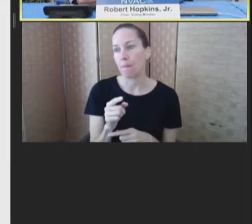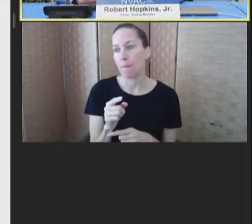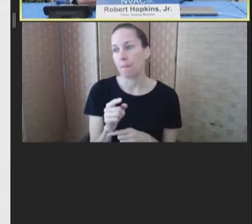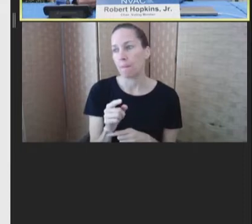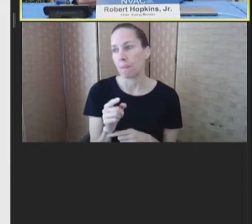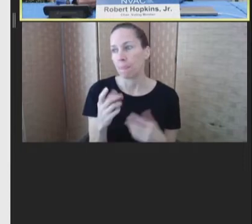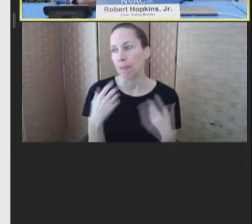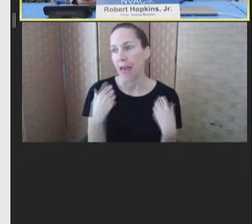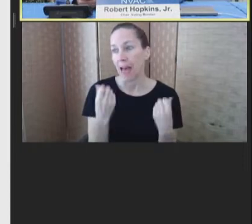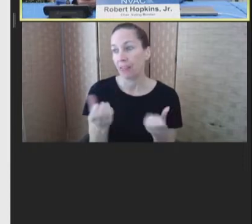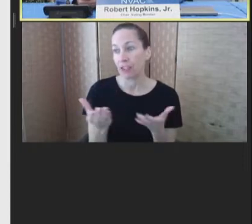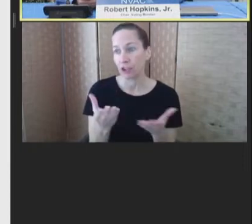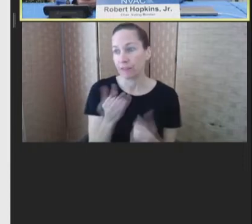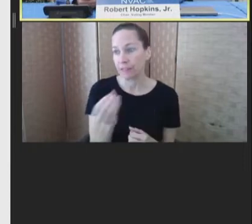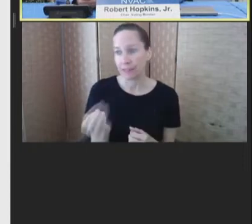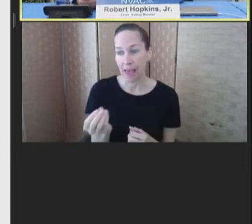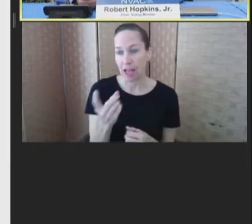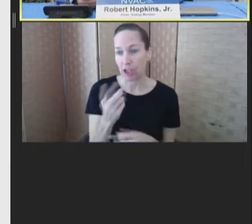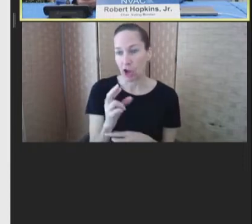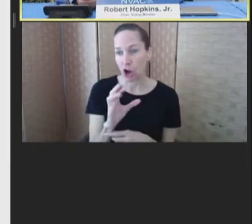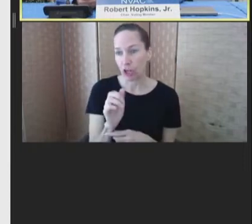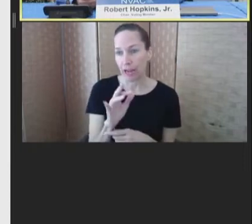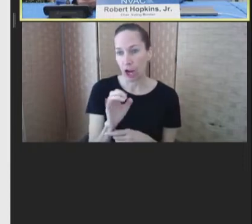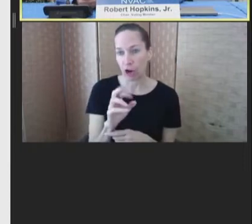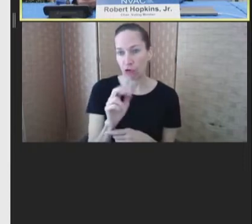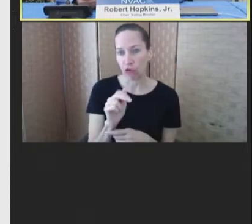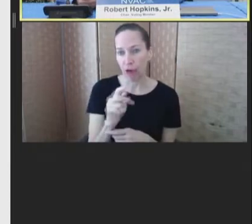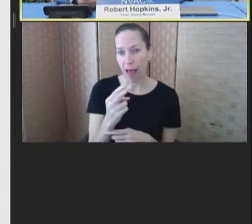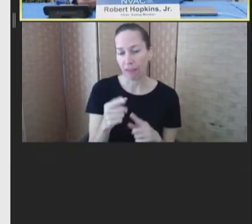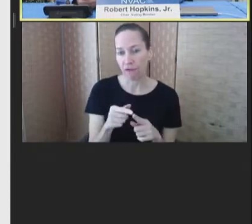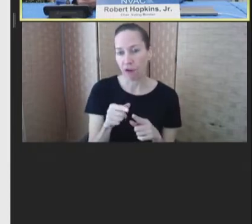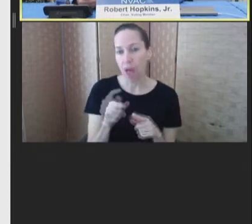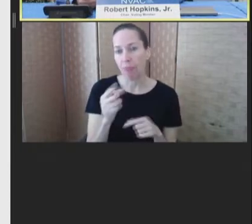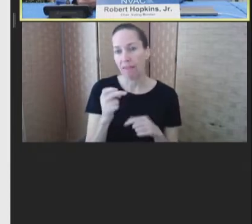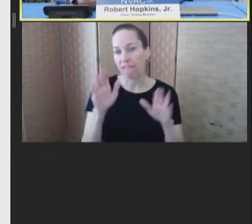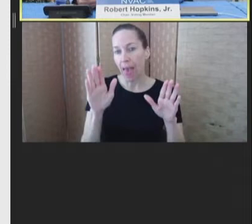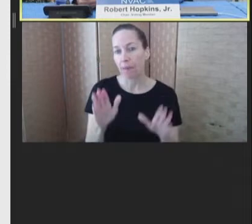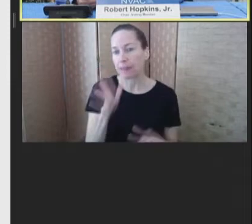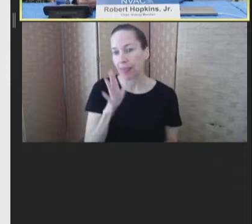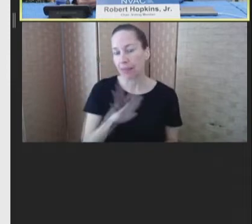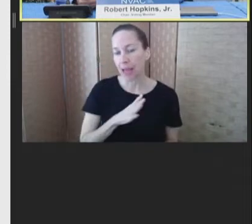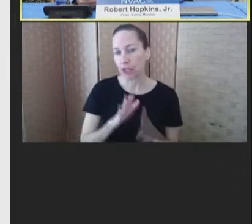Dr. Kerry Rath from the fabulous Lady's Book Club. Hannah Lips was going to be with us,